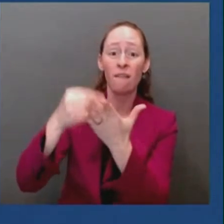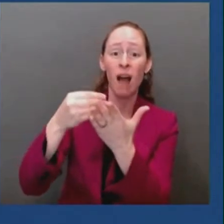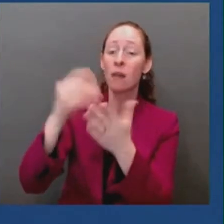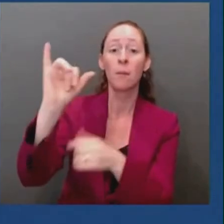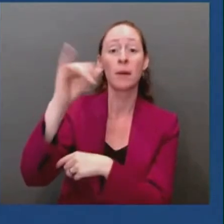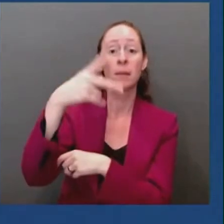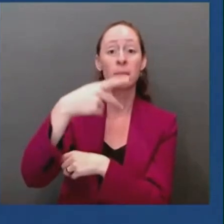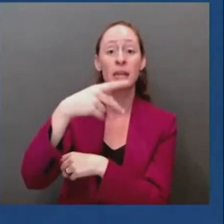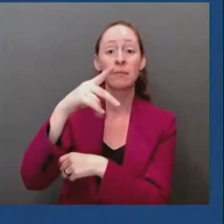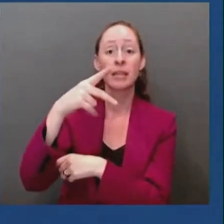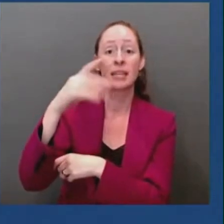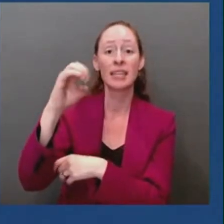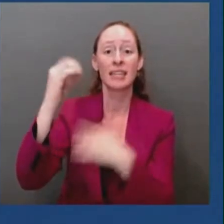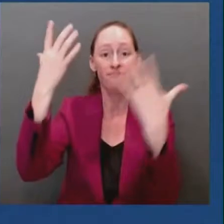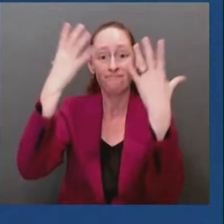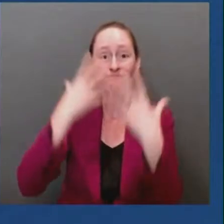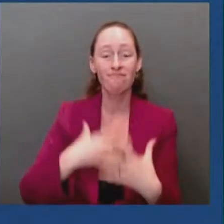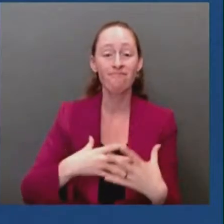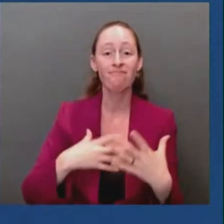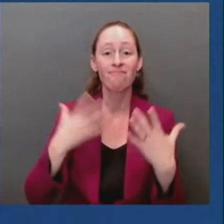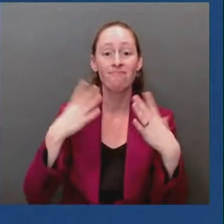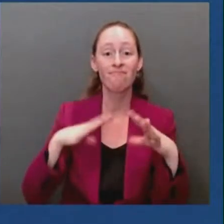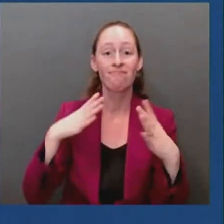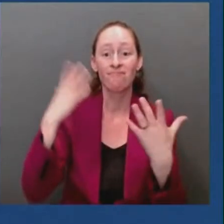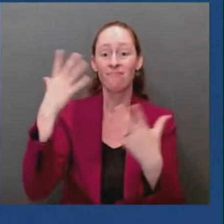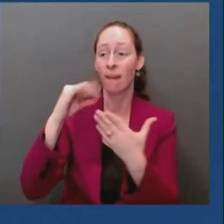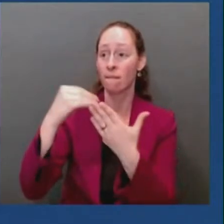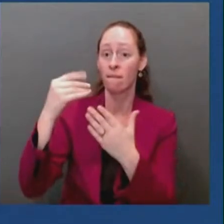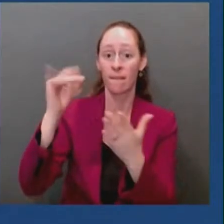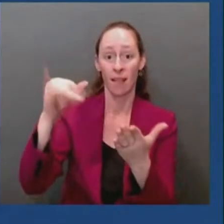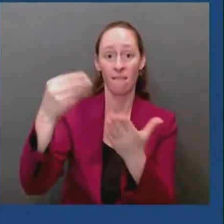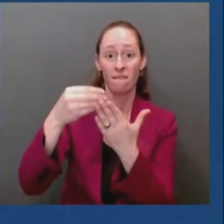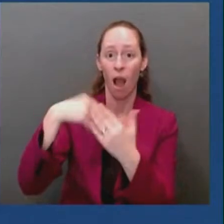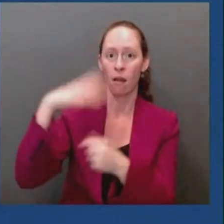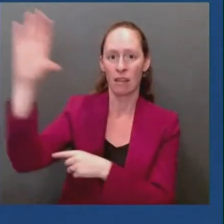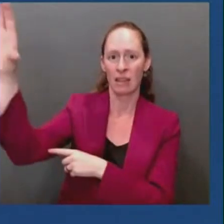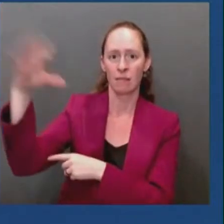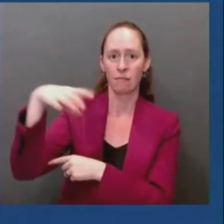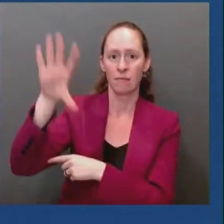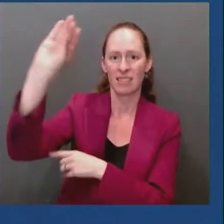PERSONAL PROTECTIVE EQUIPMENT, TO THE BE ANOTHER SURGE.